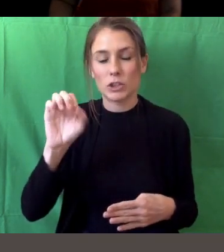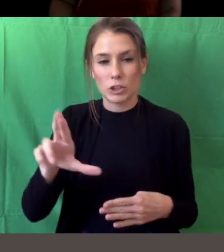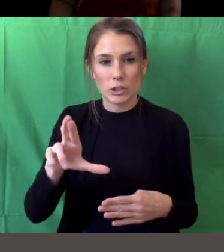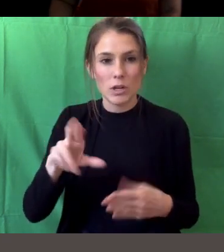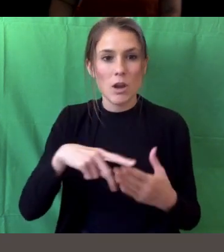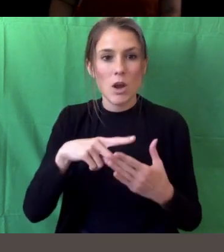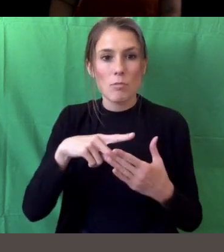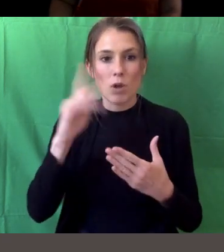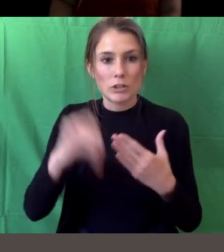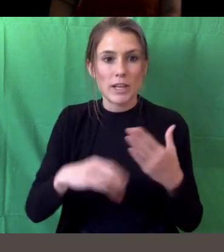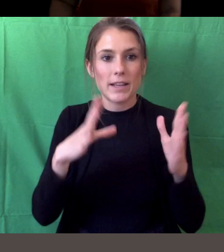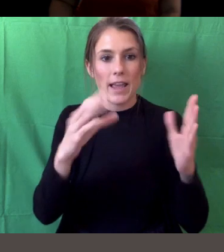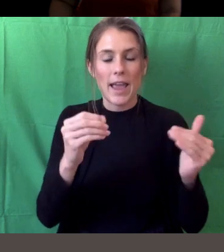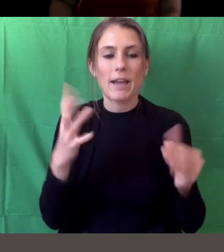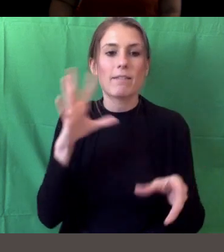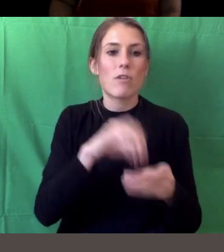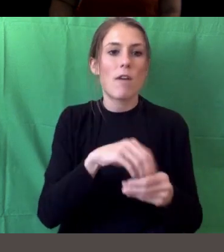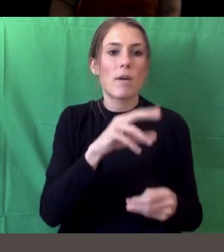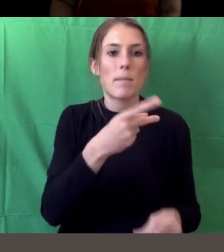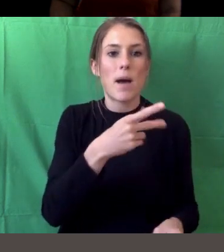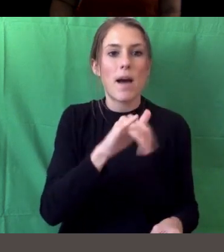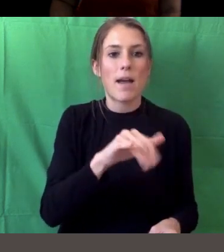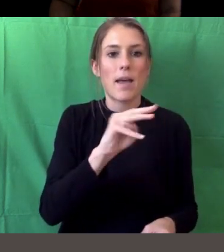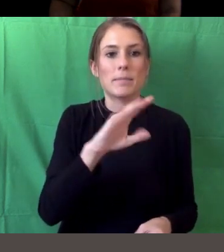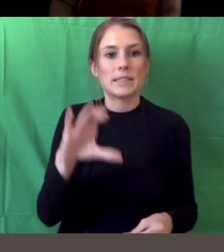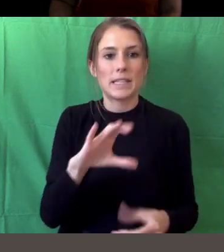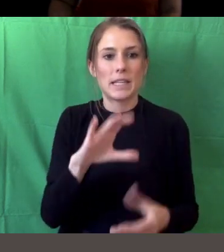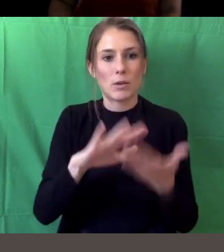a recurring member of the PyMC community as well.